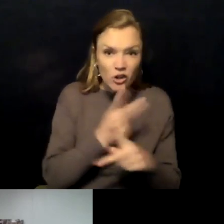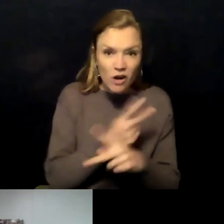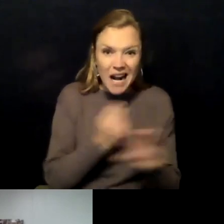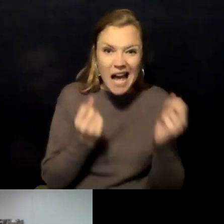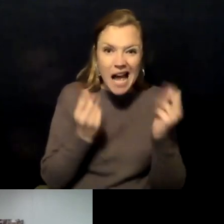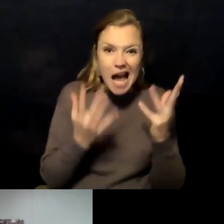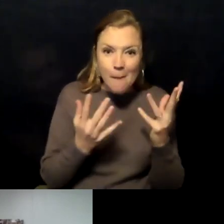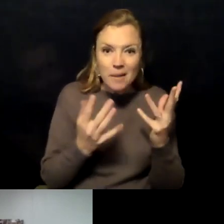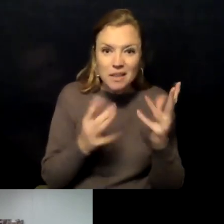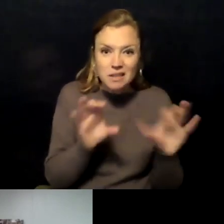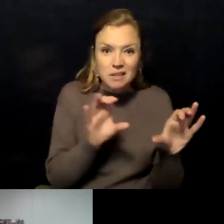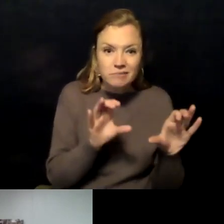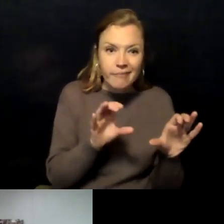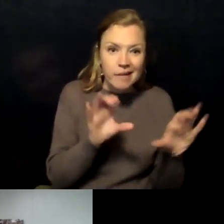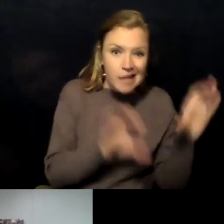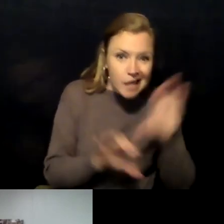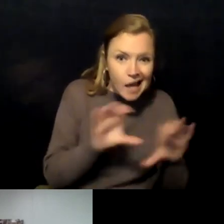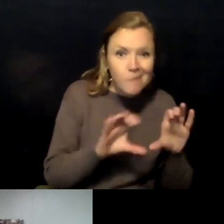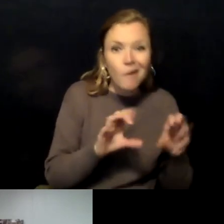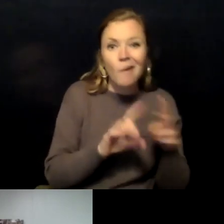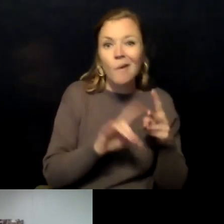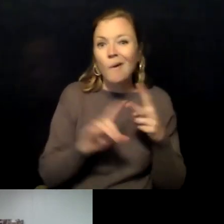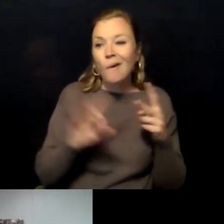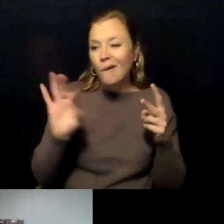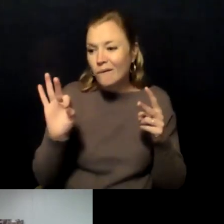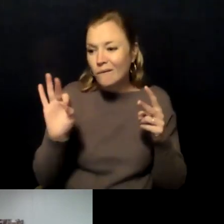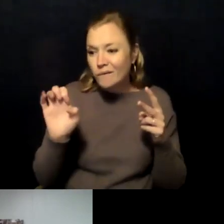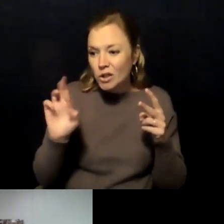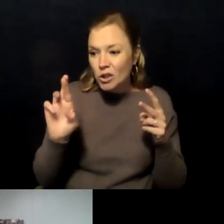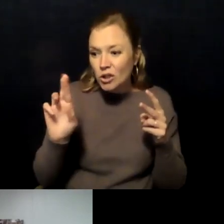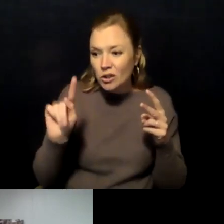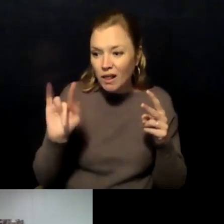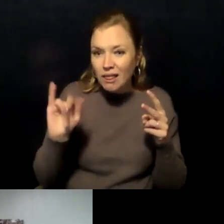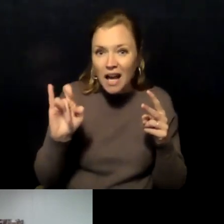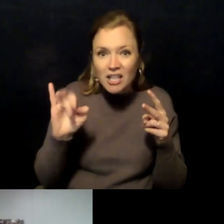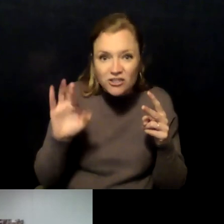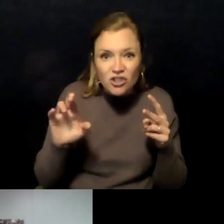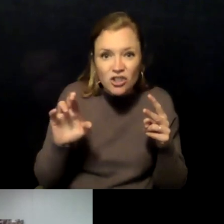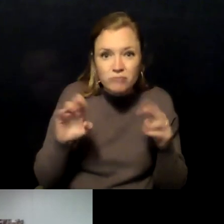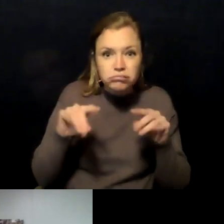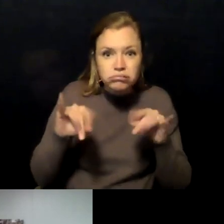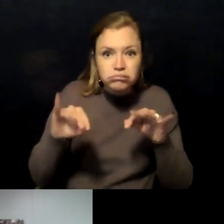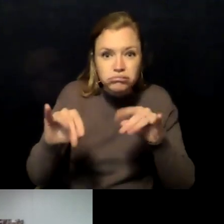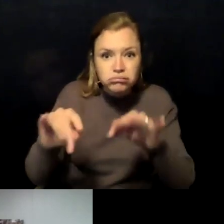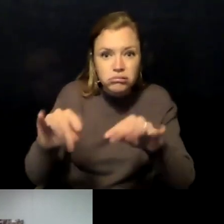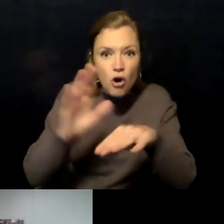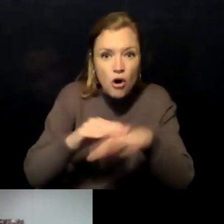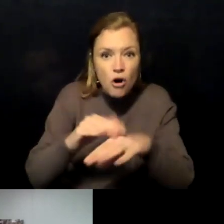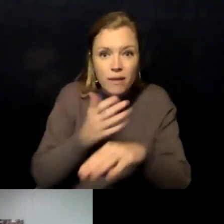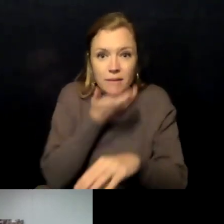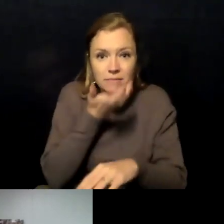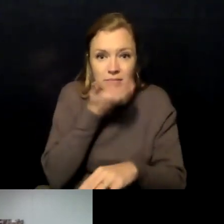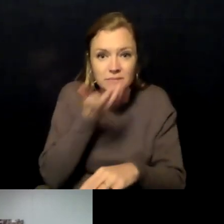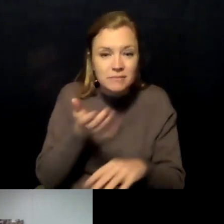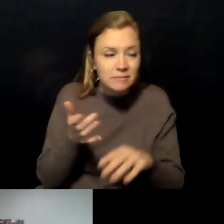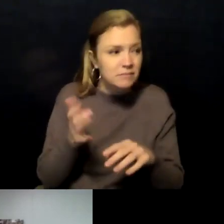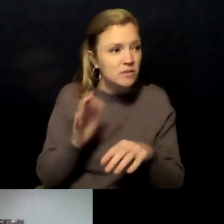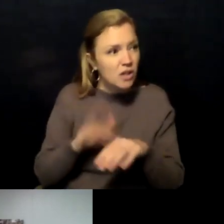you we really do kind of use all of those STEAM topics.